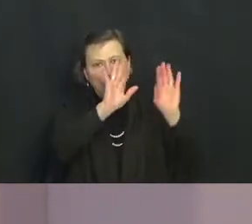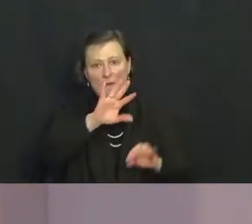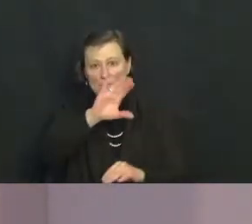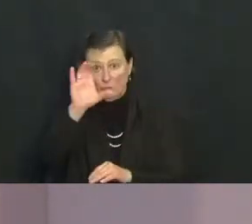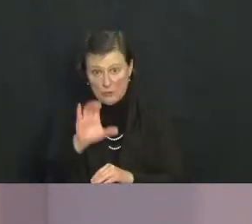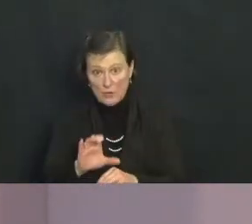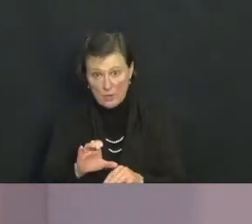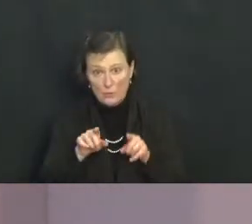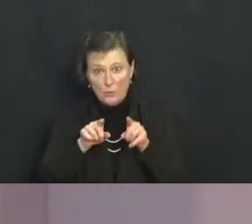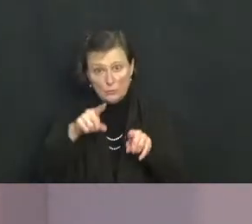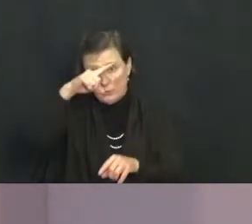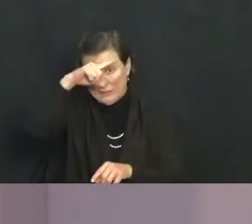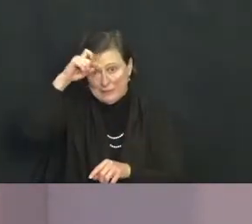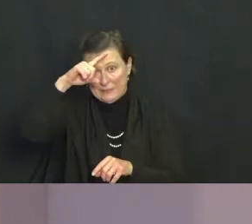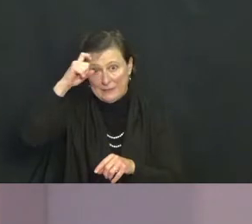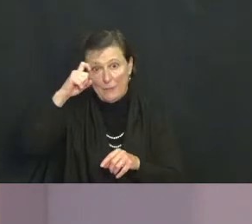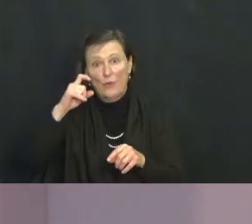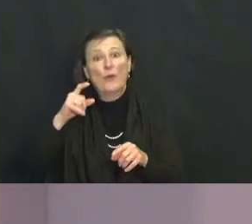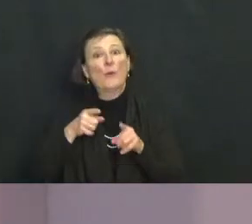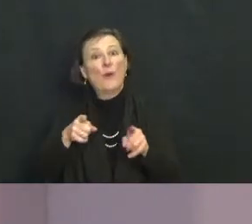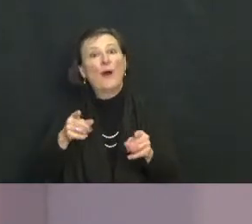during the summer, when school was out.